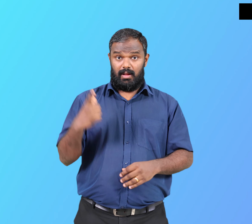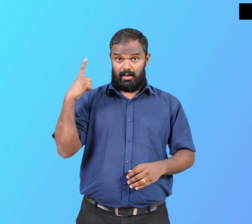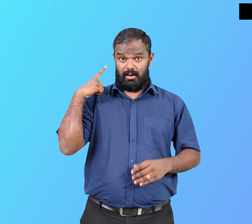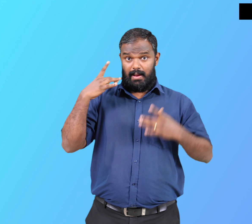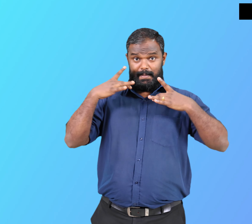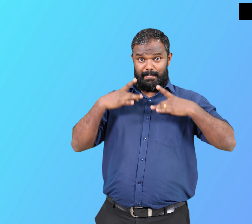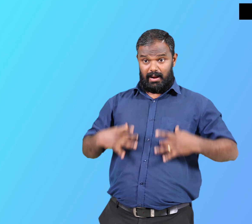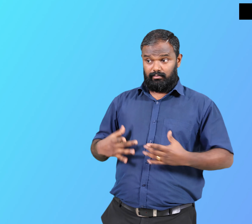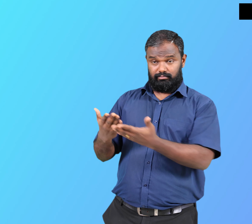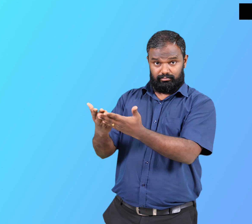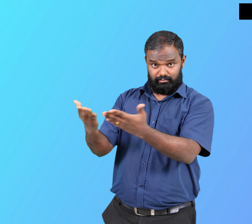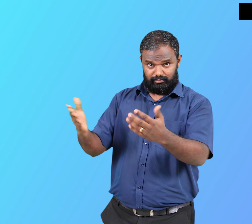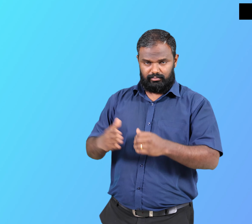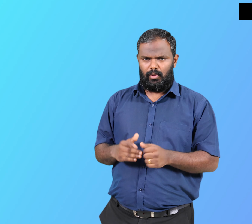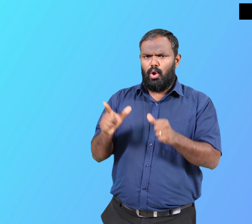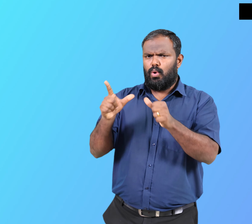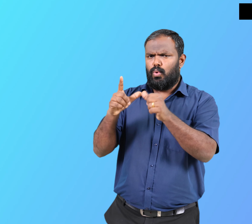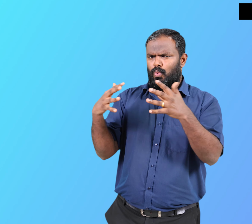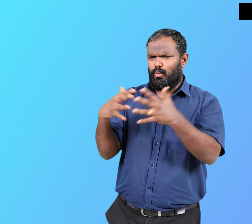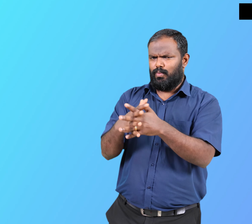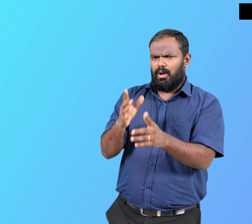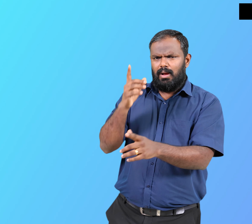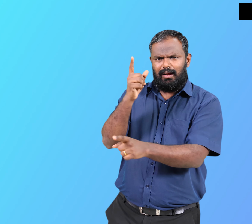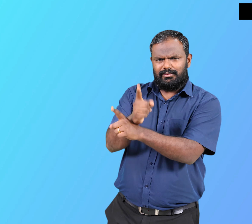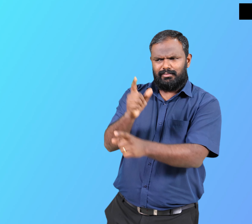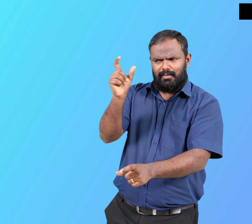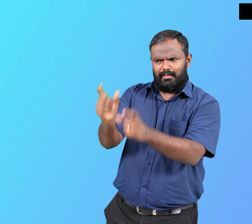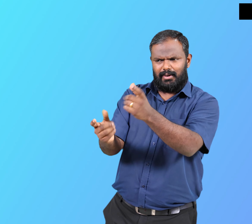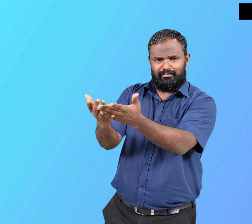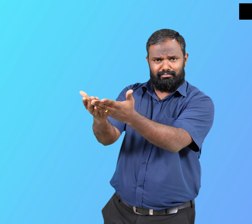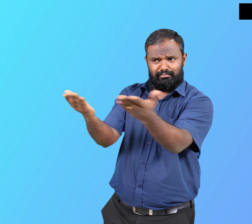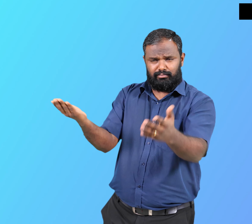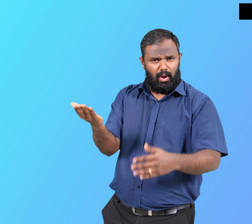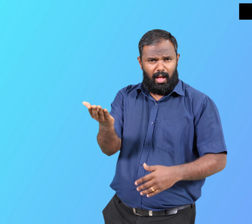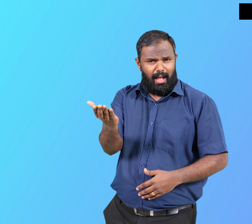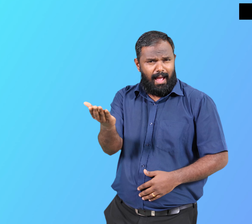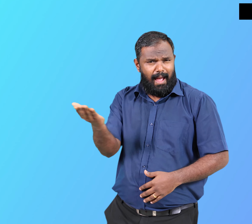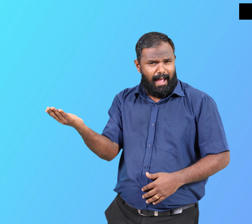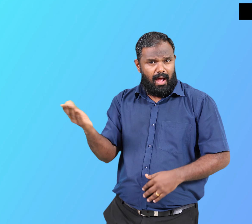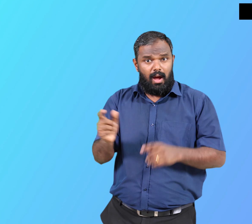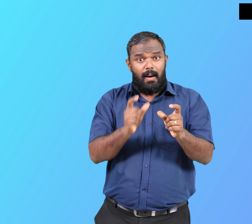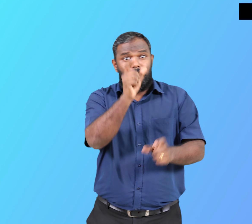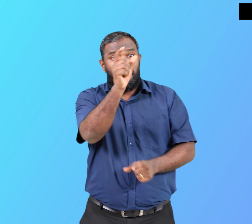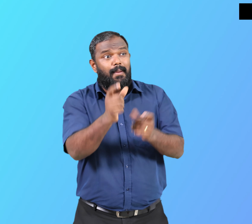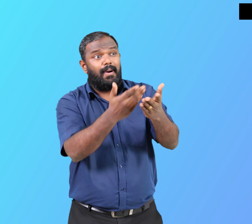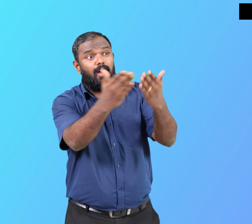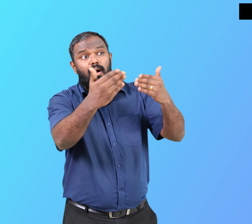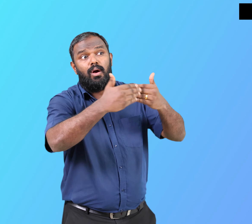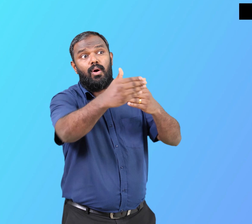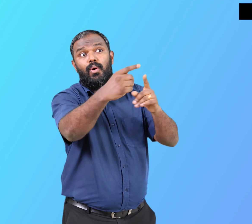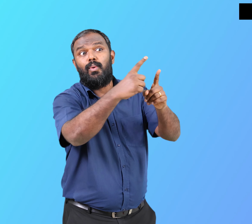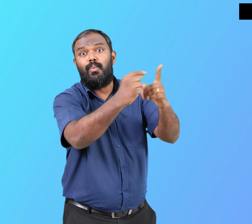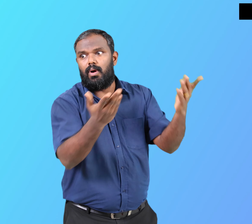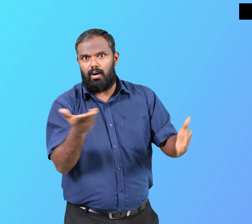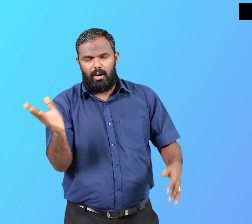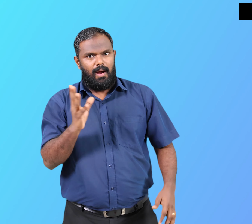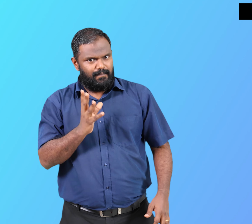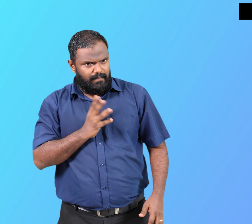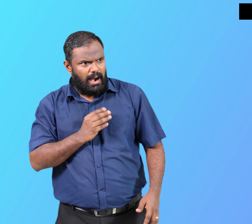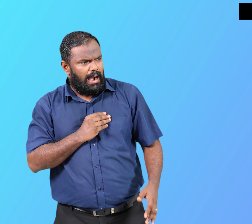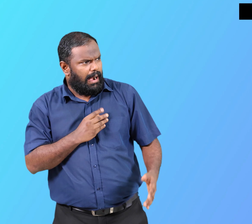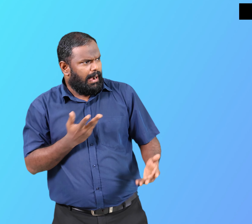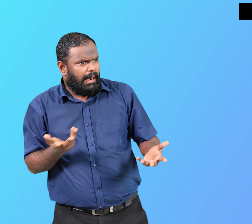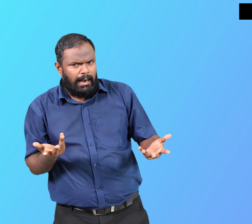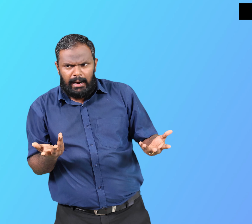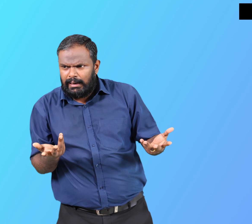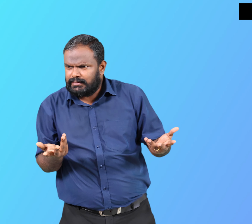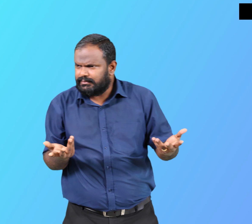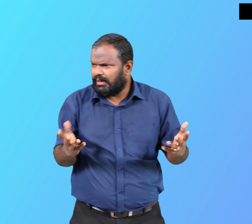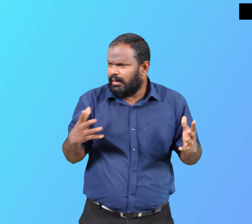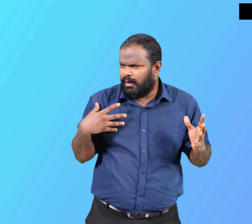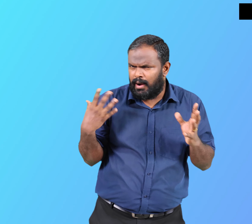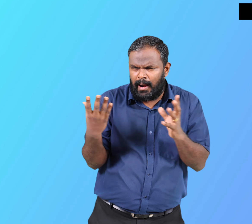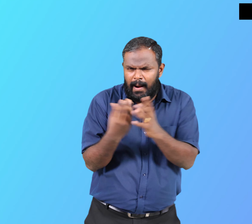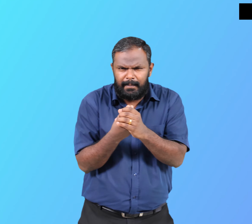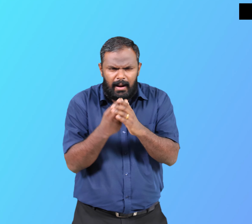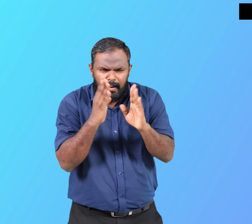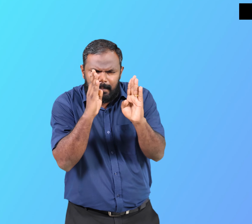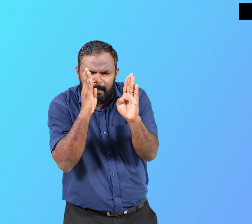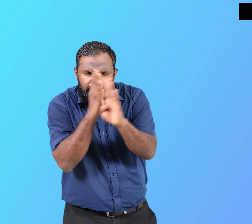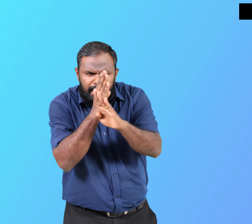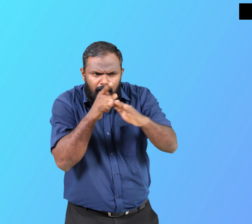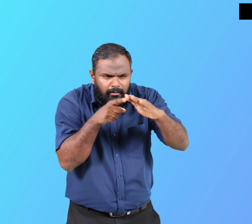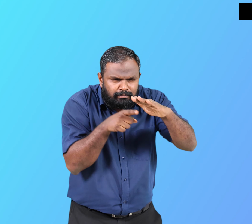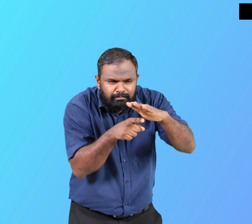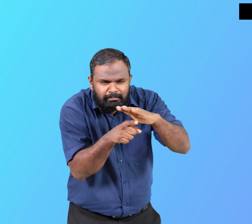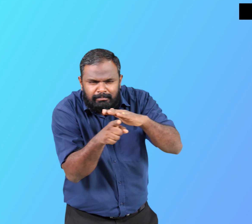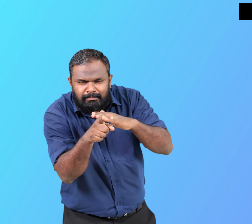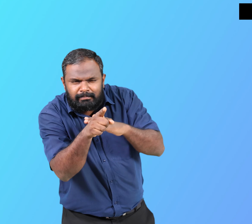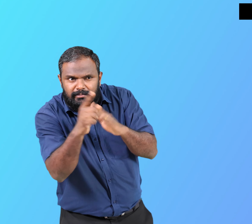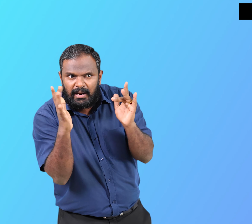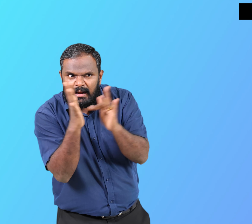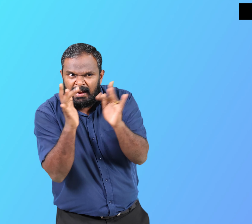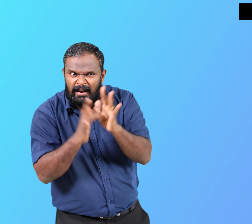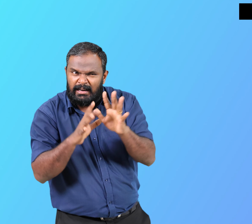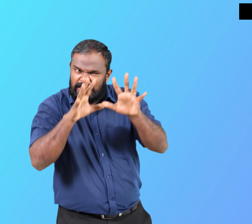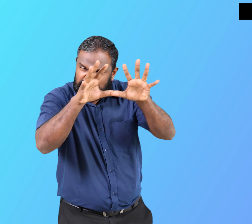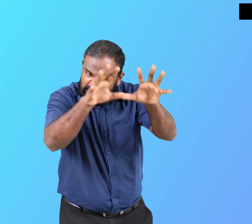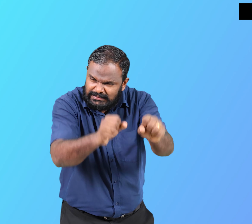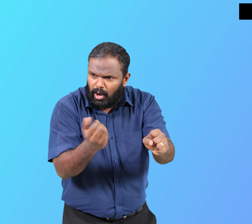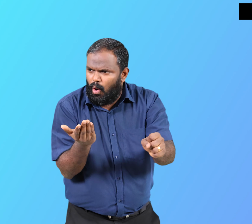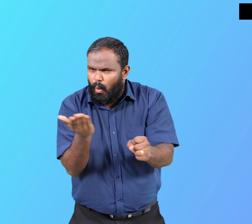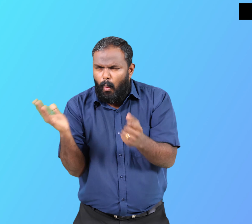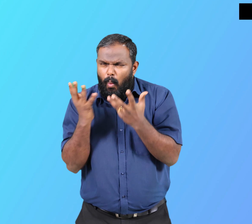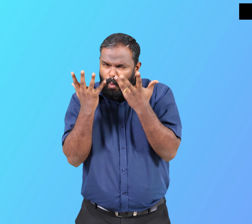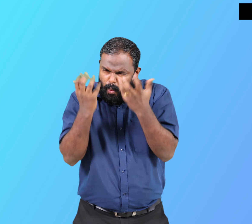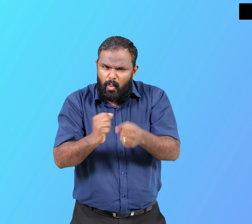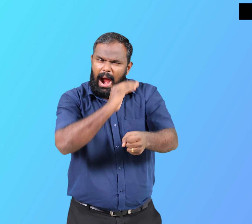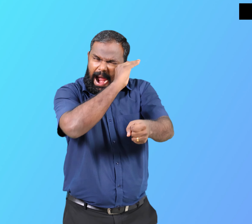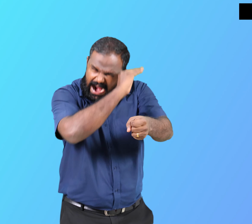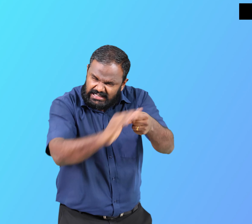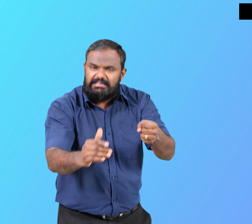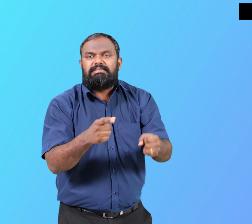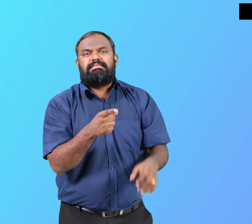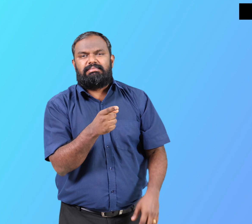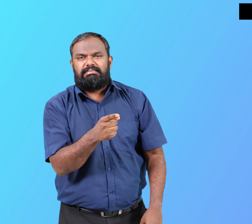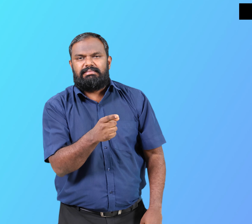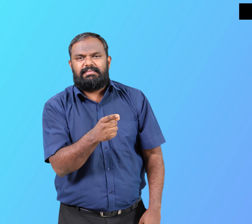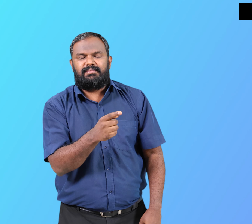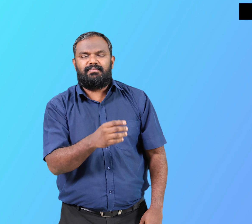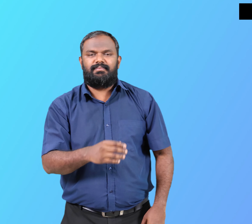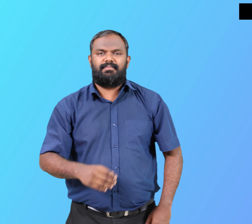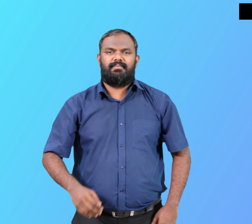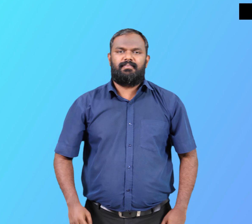The leading priests and teachers of the law wanted to kill Jesus. But they were trying to find a quiet way to do it, because they were afraid of what the people would do.